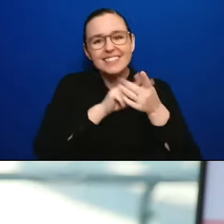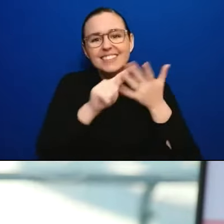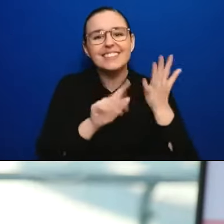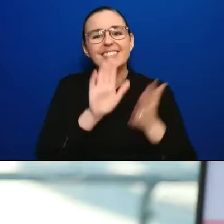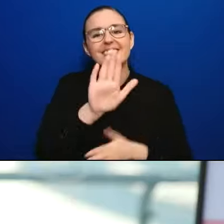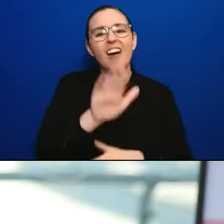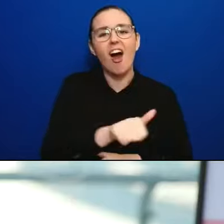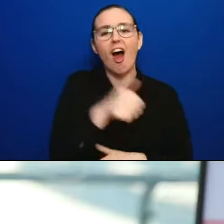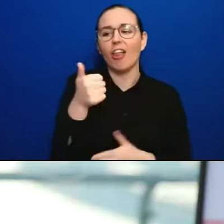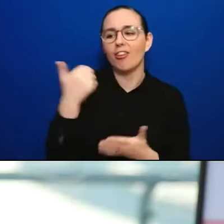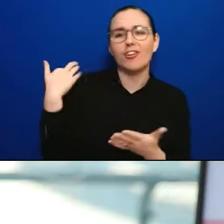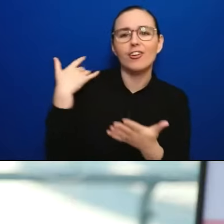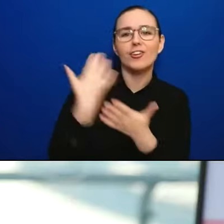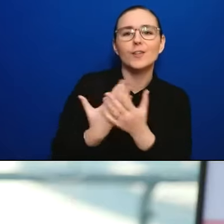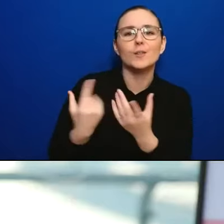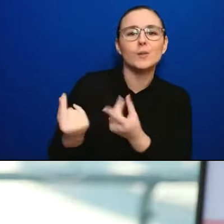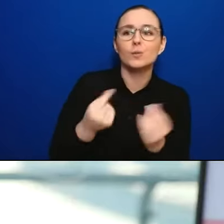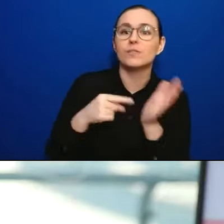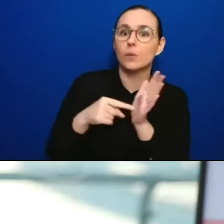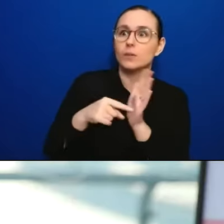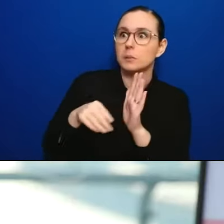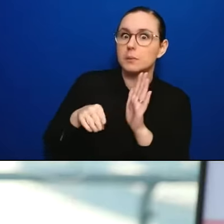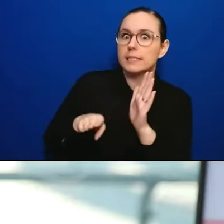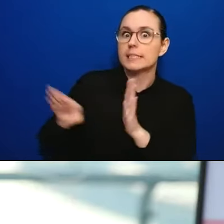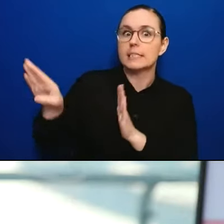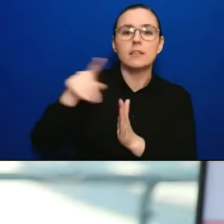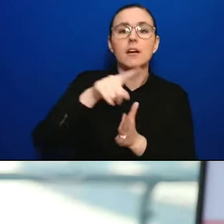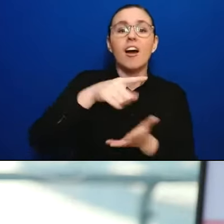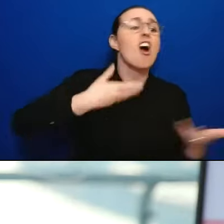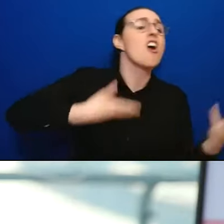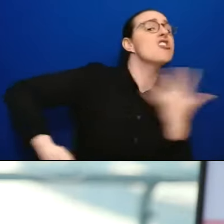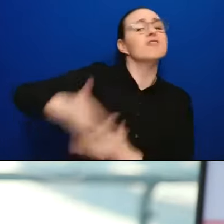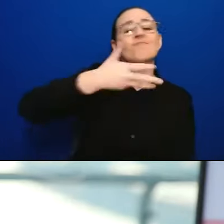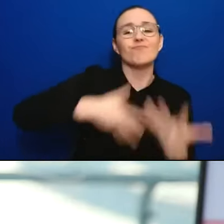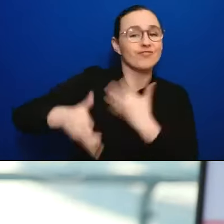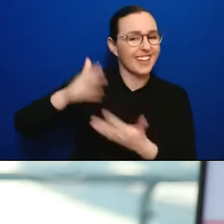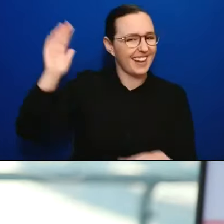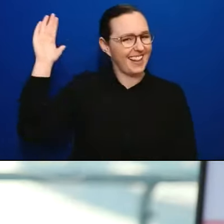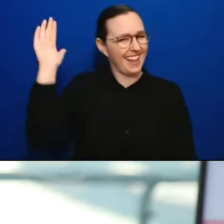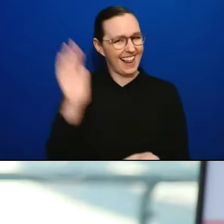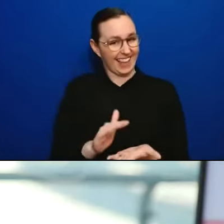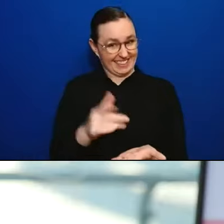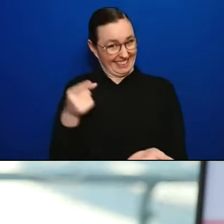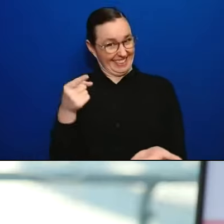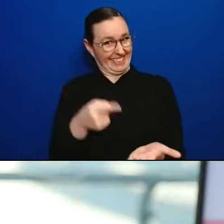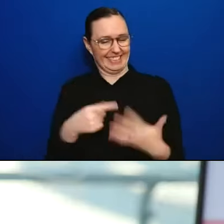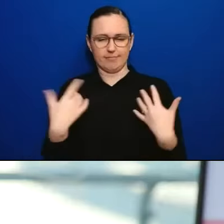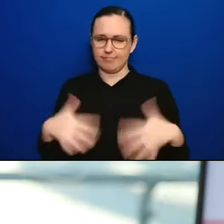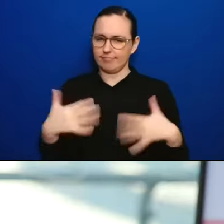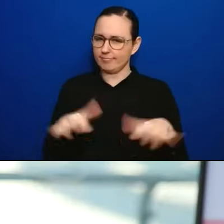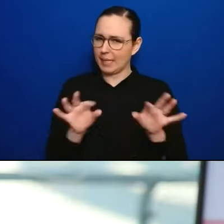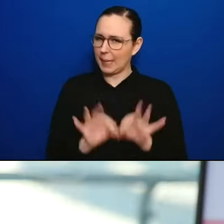community that reduces the risk of transmission, reduces the number of people that we have